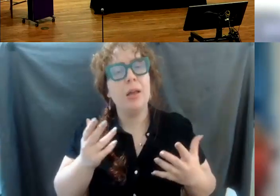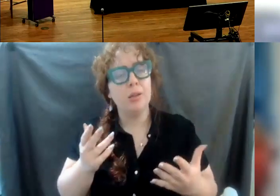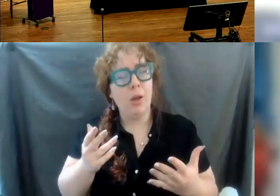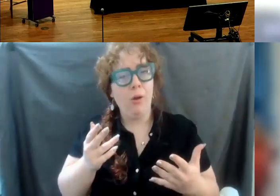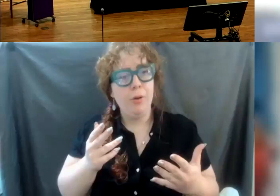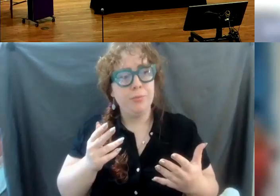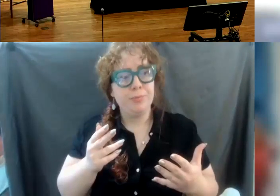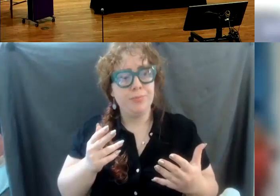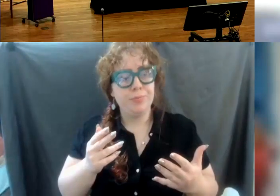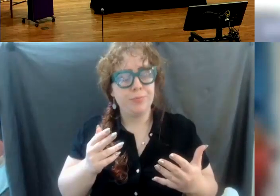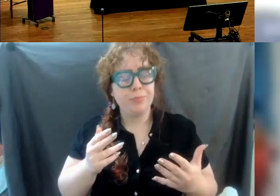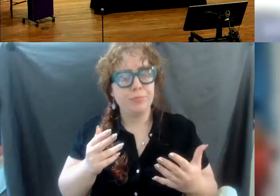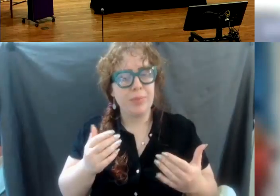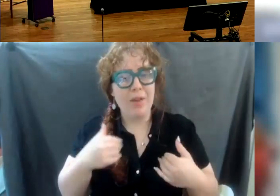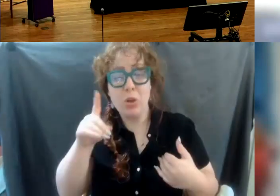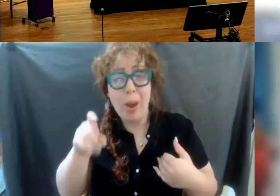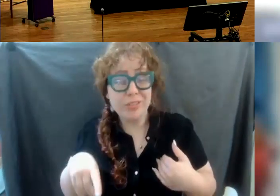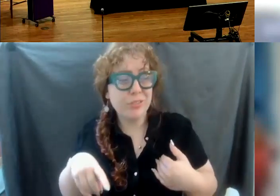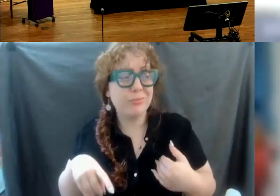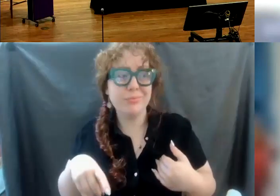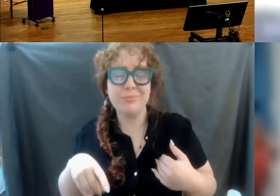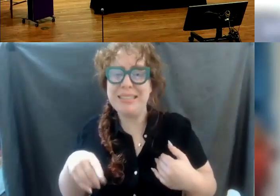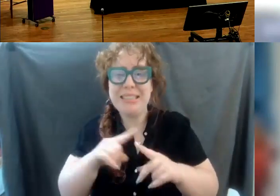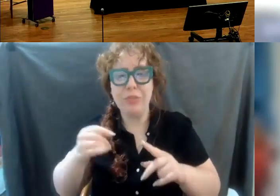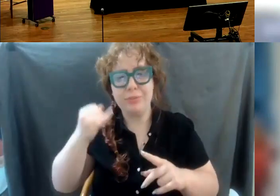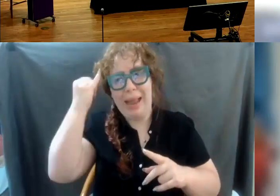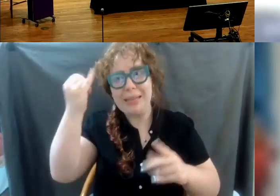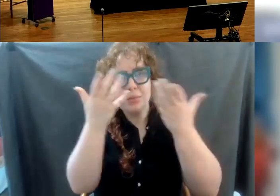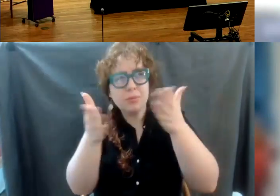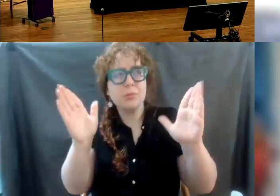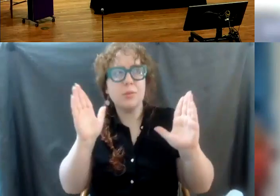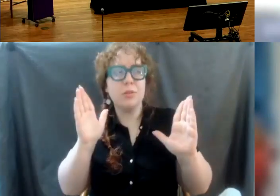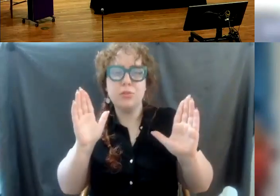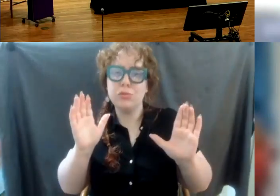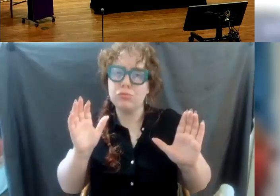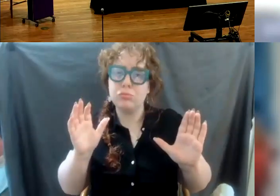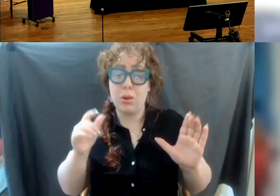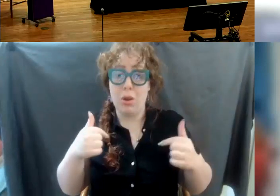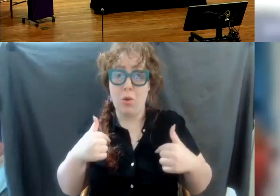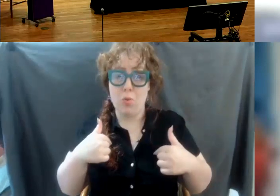us to think and analyze and to be and to reflect, I think is really important